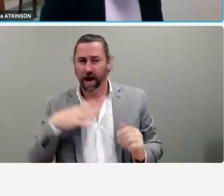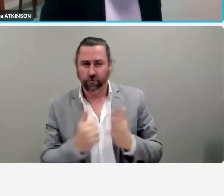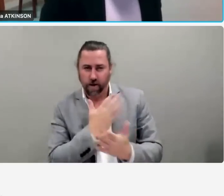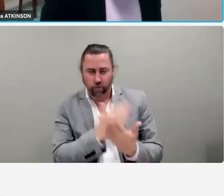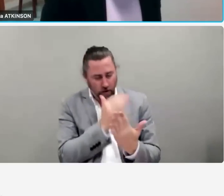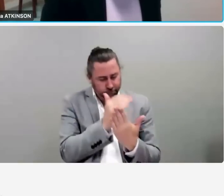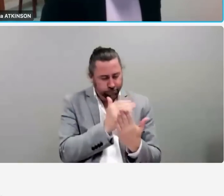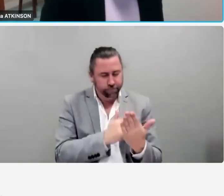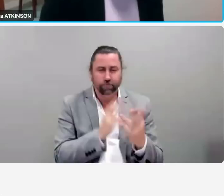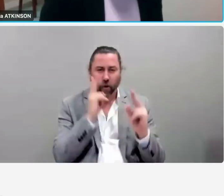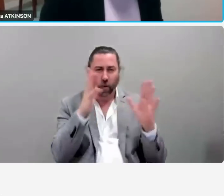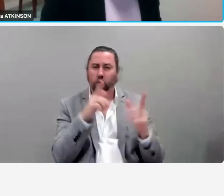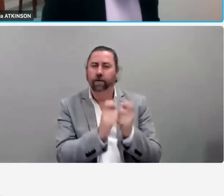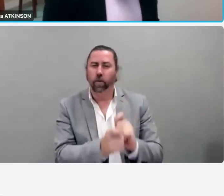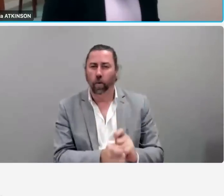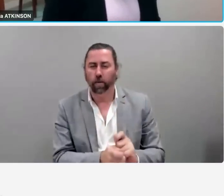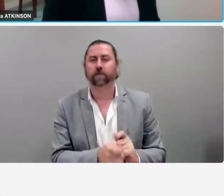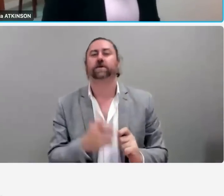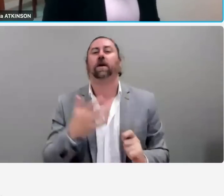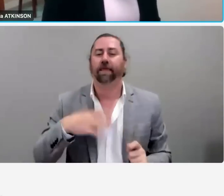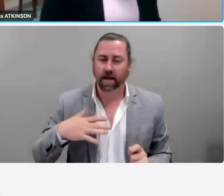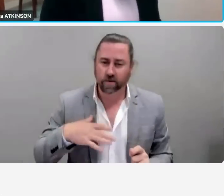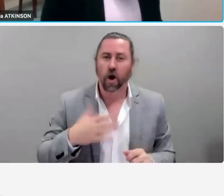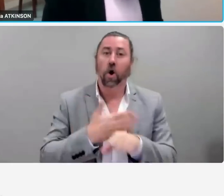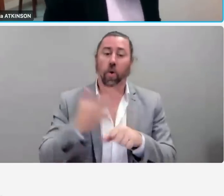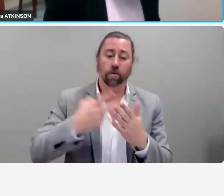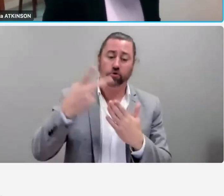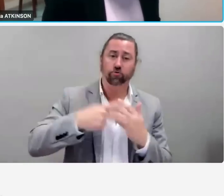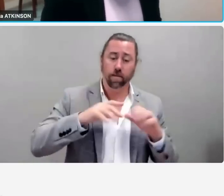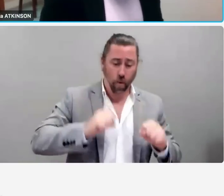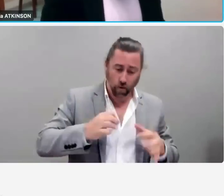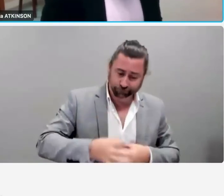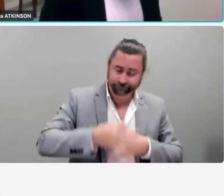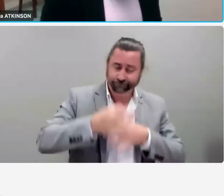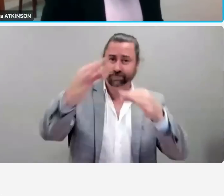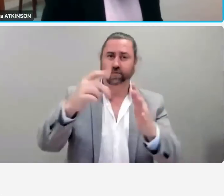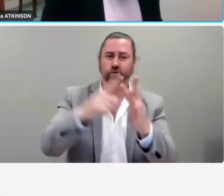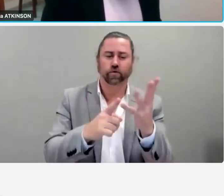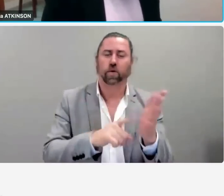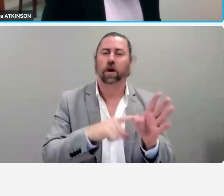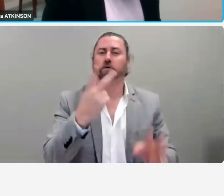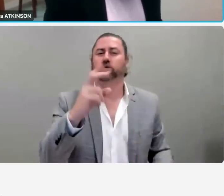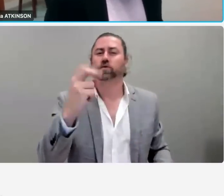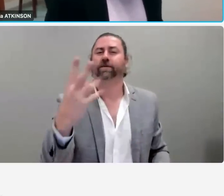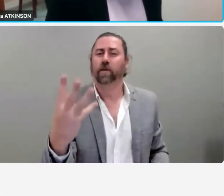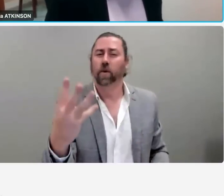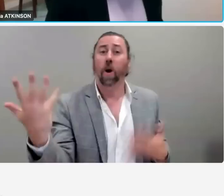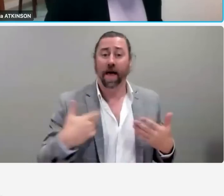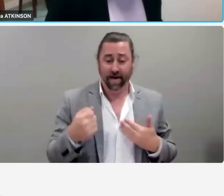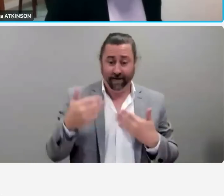So the Government's decision to defer the introduction of the new program until July 2024, that provides us with more time to progress this work as well.